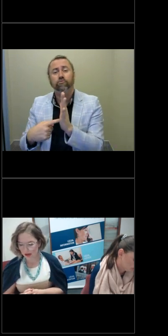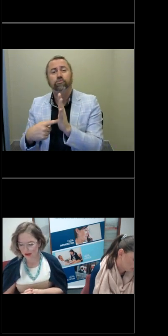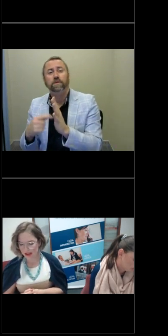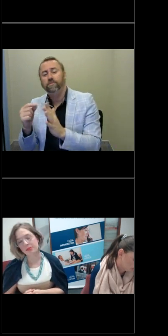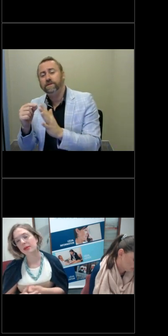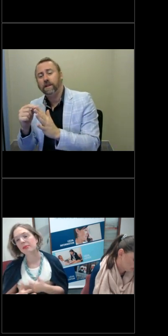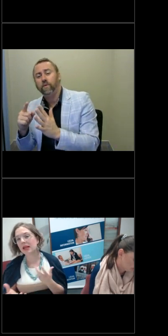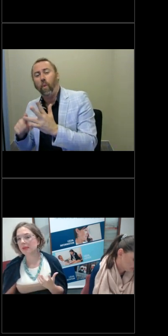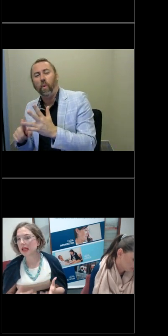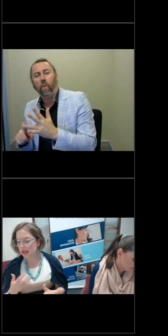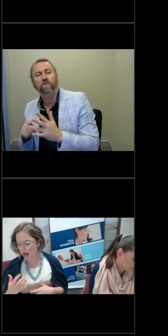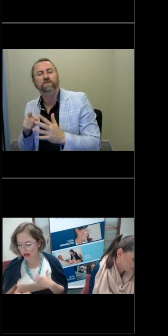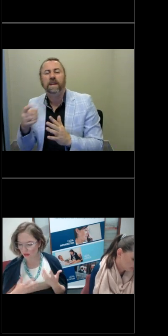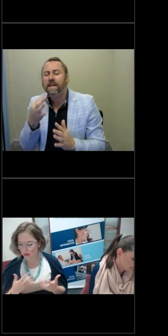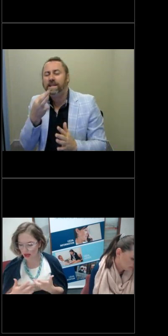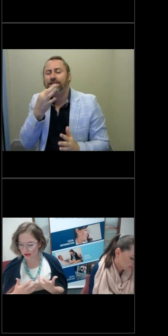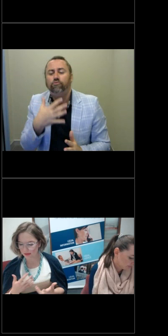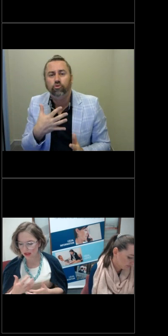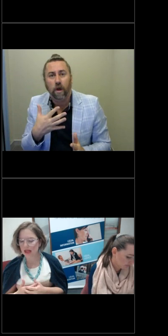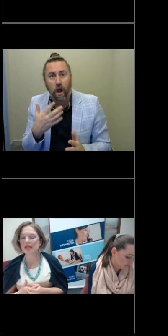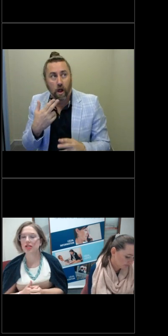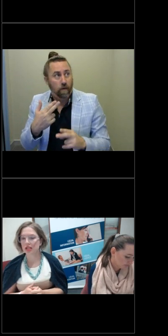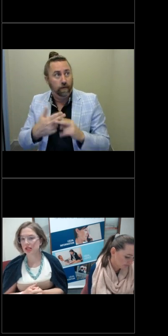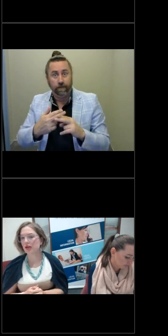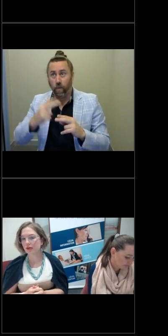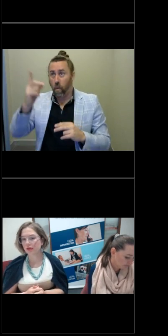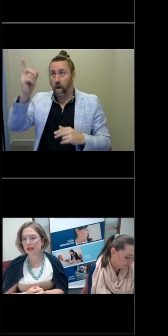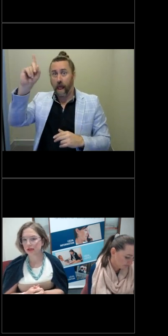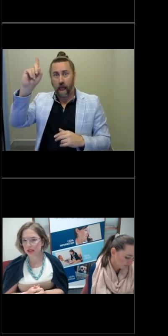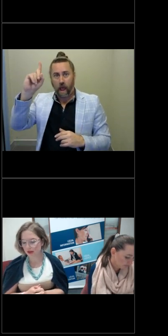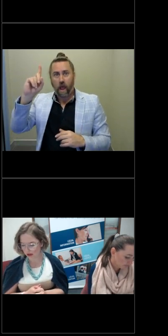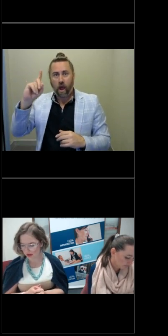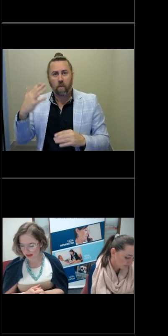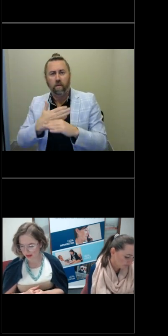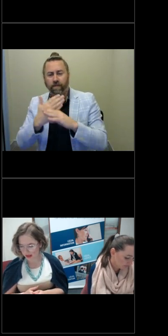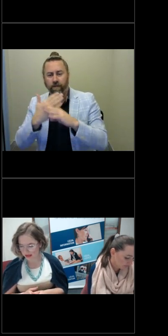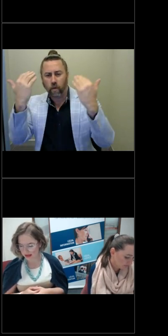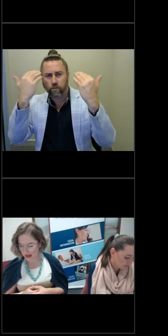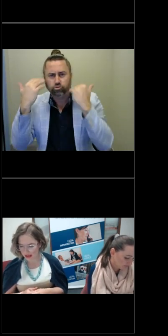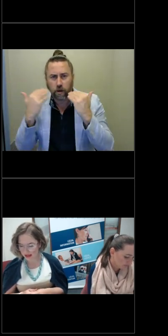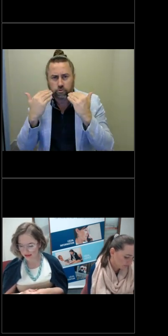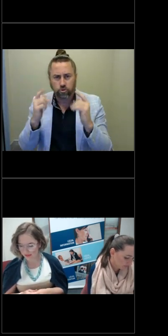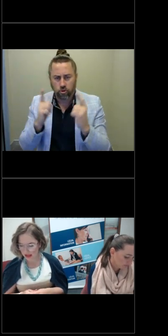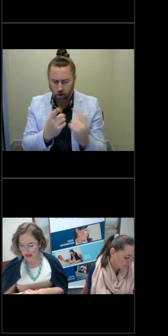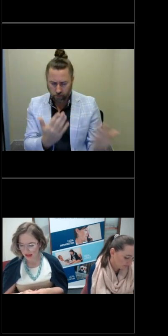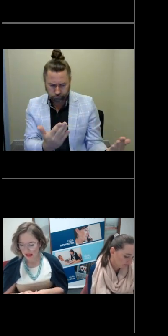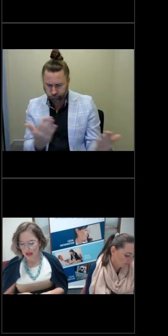Temporary orders can be made in the meantime while a decision on a final DVO is being decided.